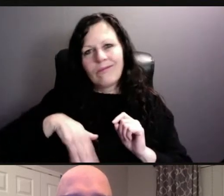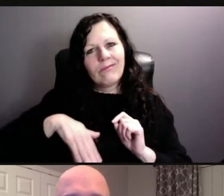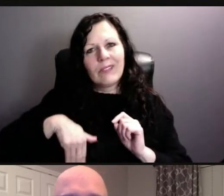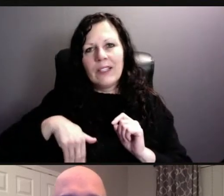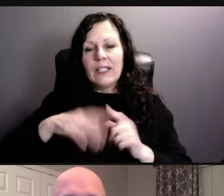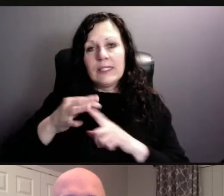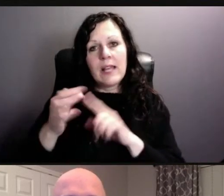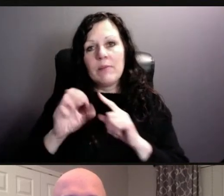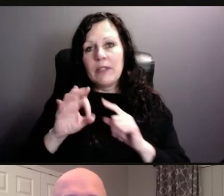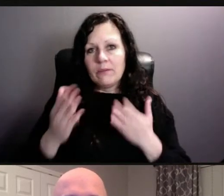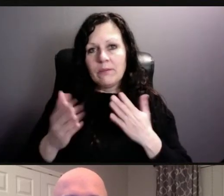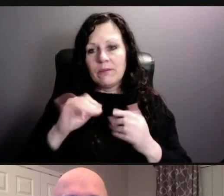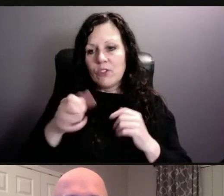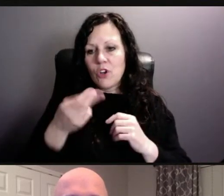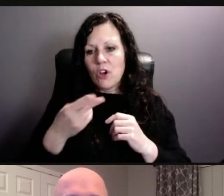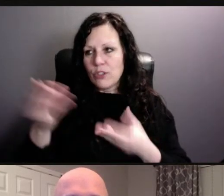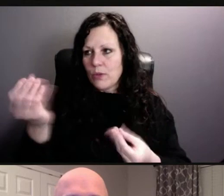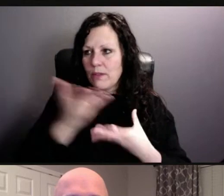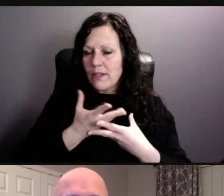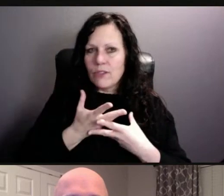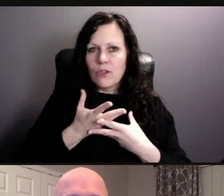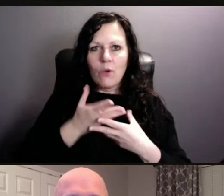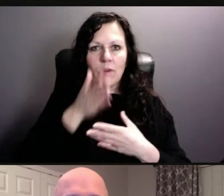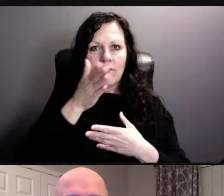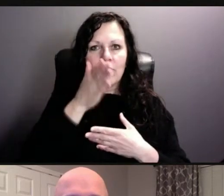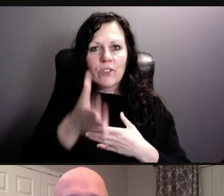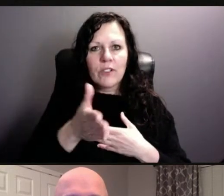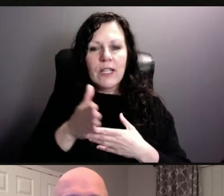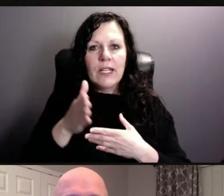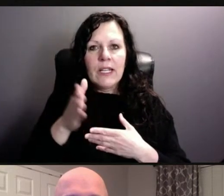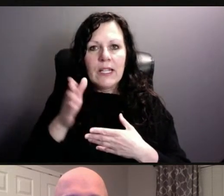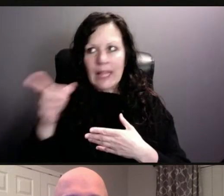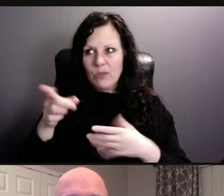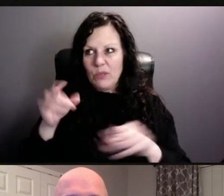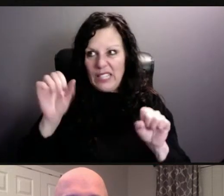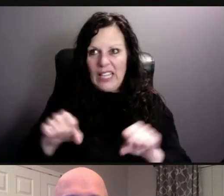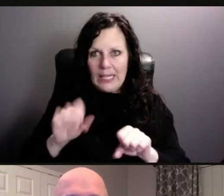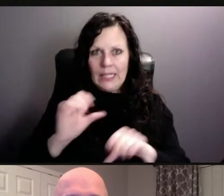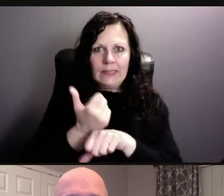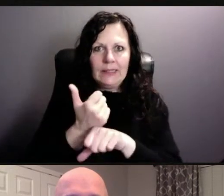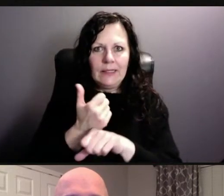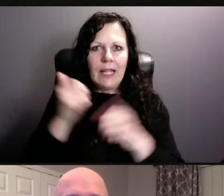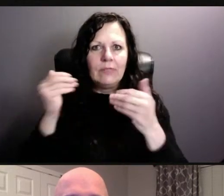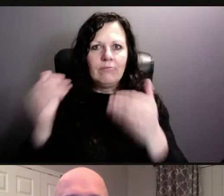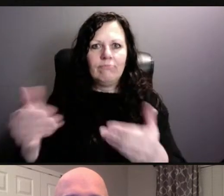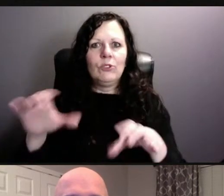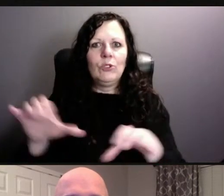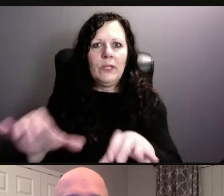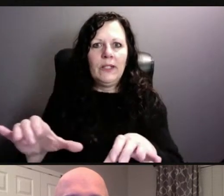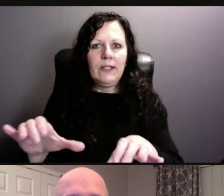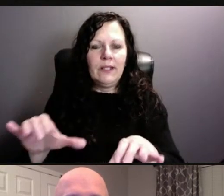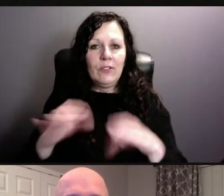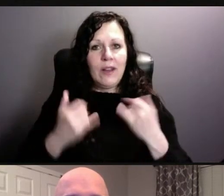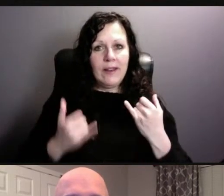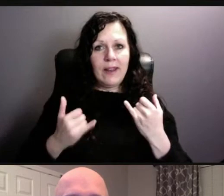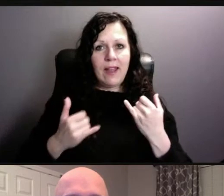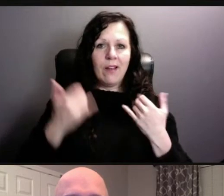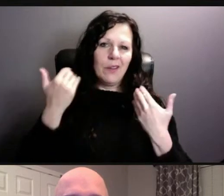BUT I'M NOT CONVINCED YET THAT IT'S READY FOR THAT. I MEAN UNLESS YOU CAN PROVIDE